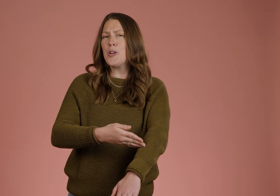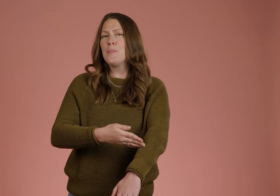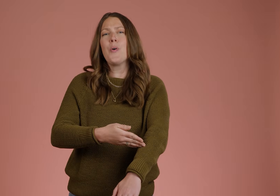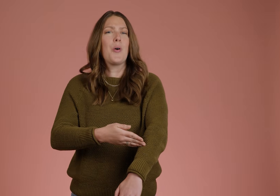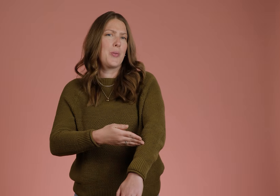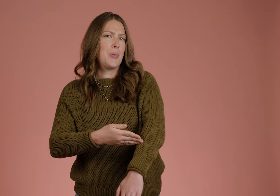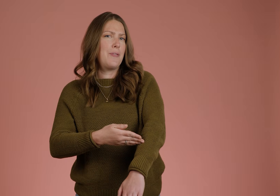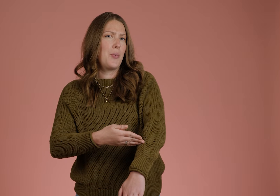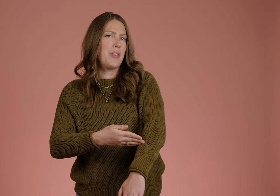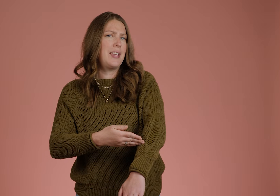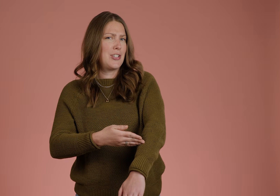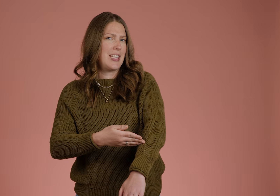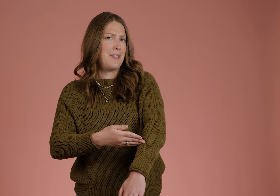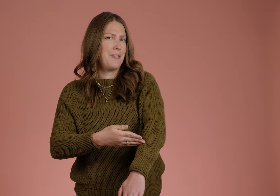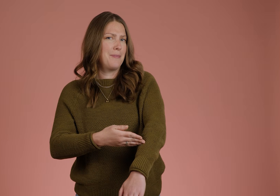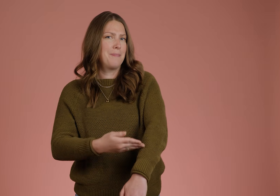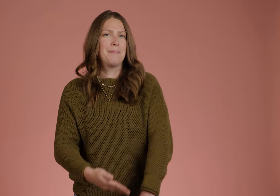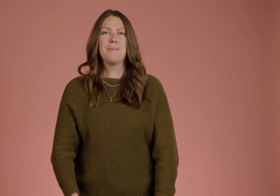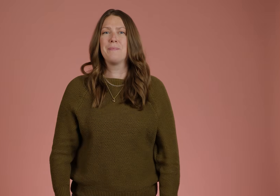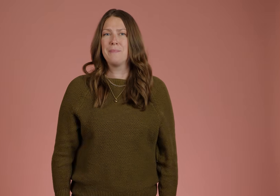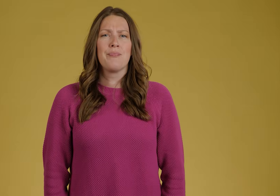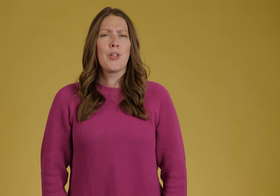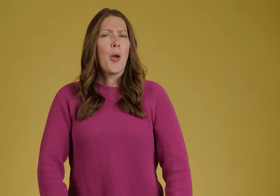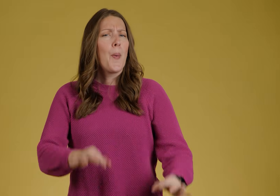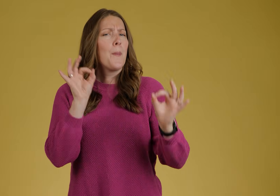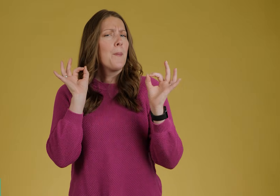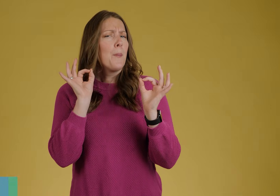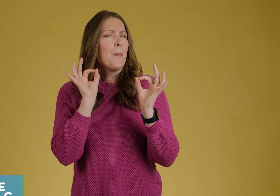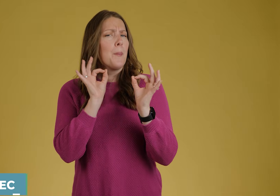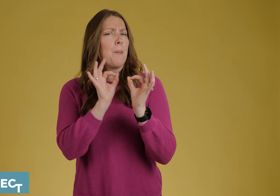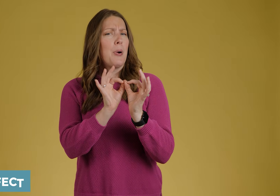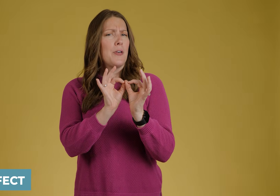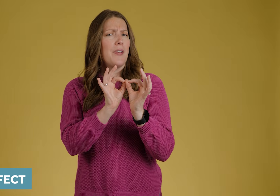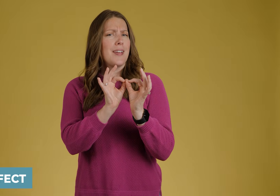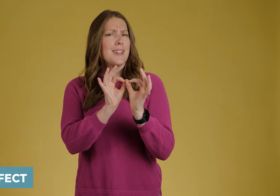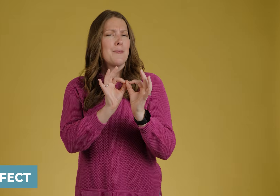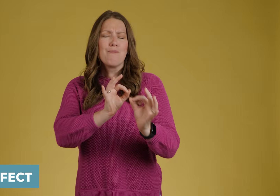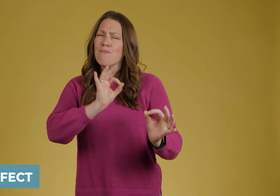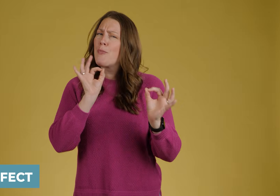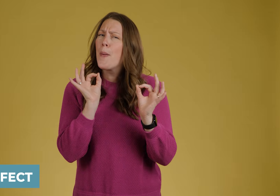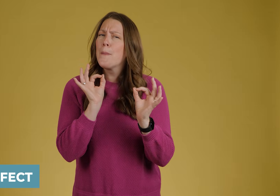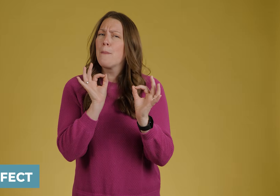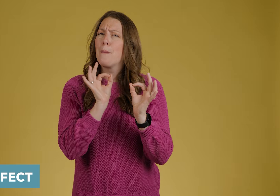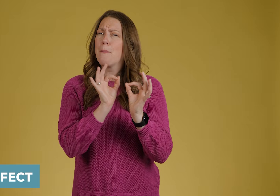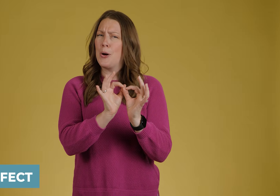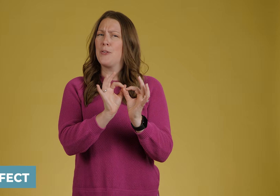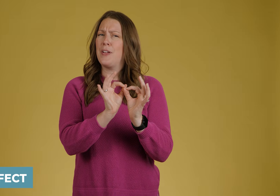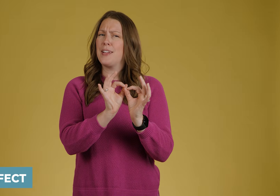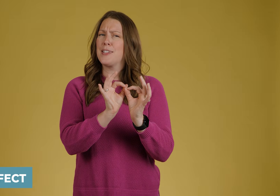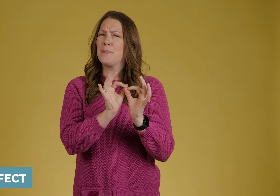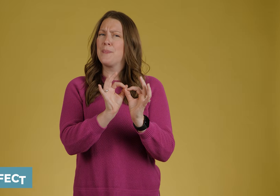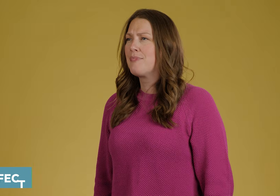or three fourths length sleeve. Perfect.